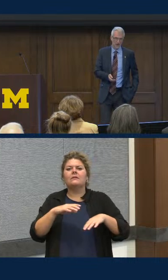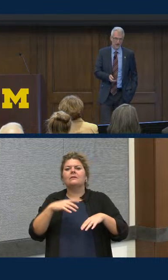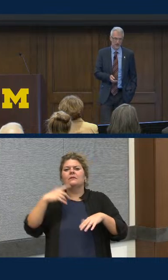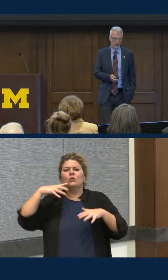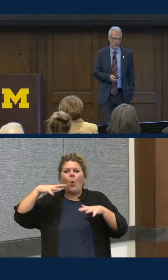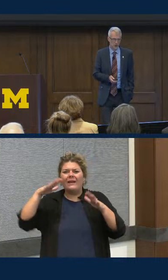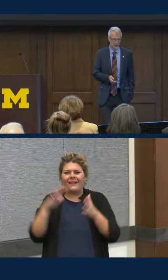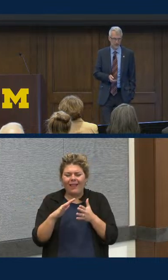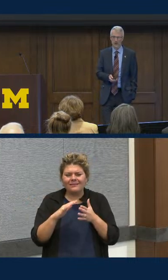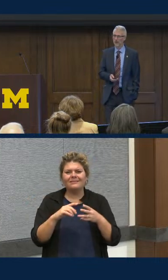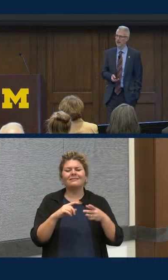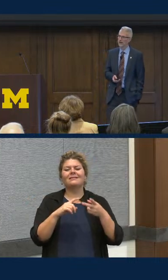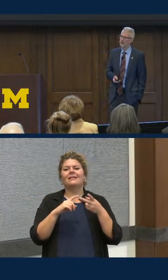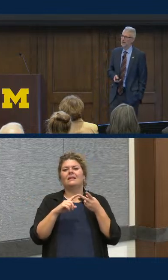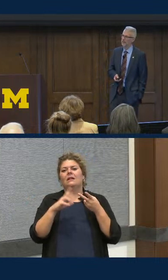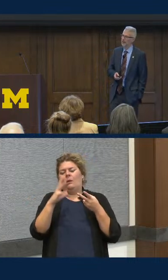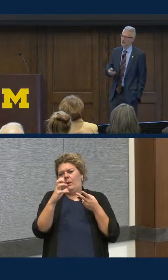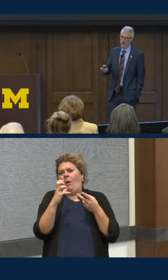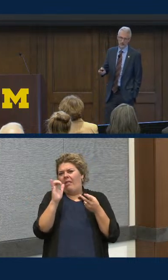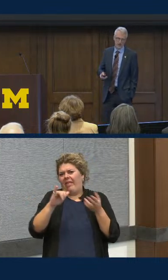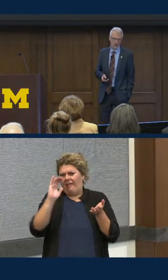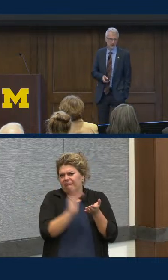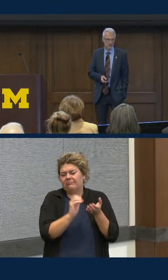resolution and lower noise as we